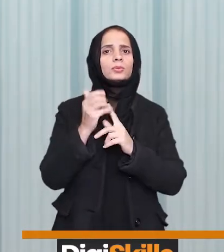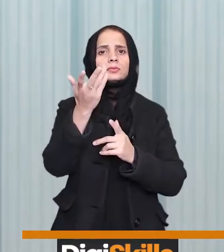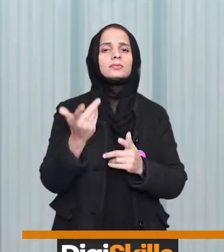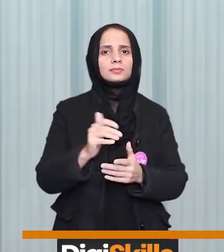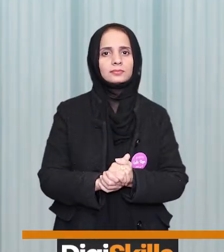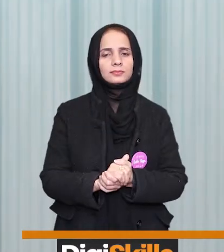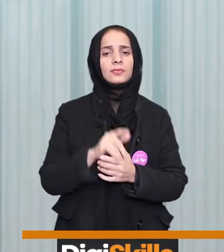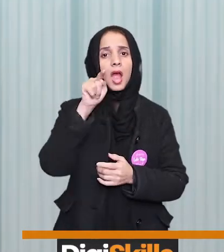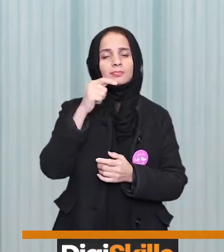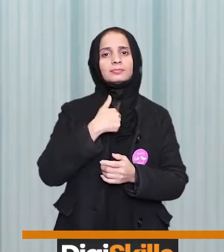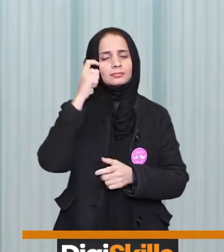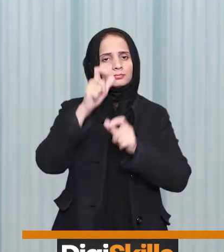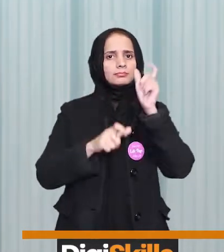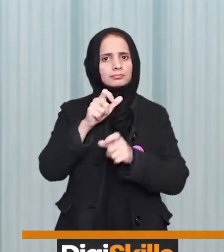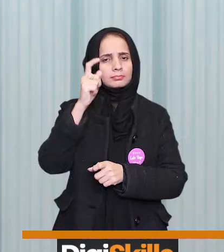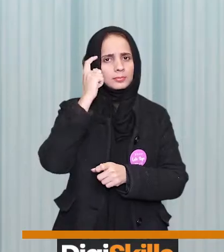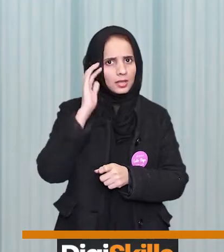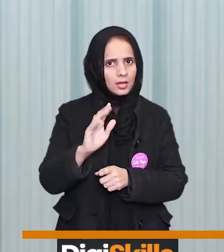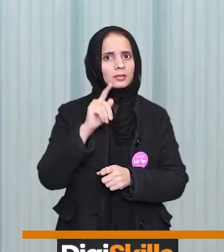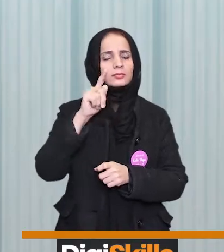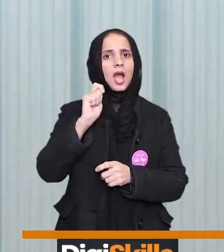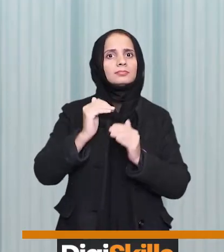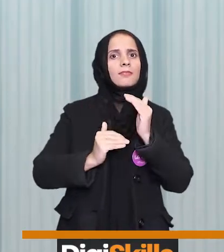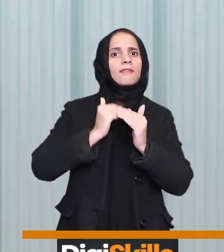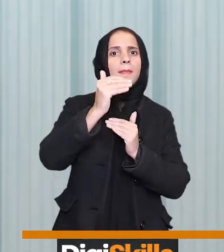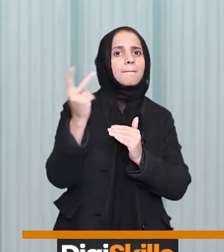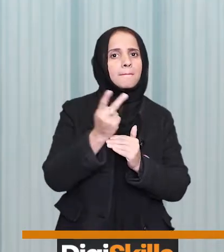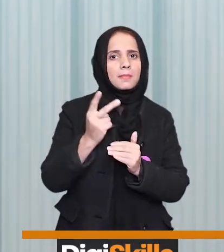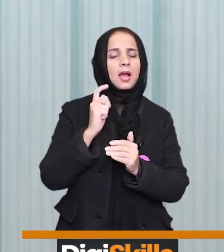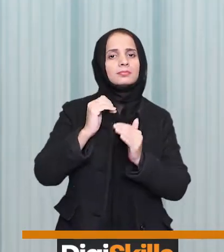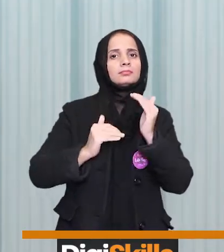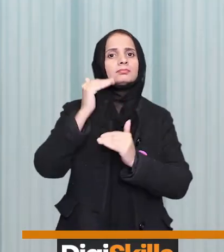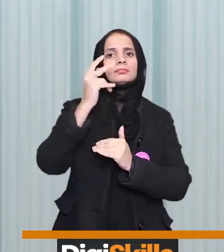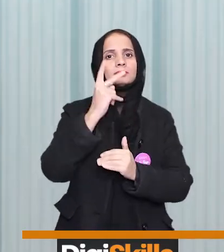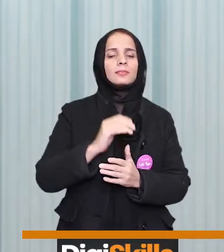Because, only if you know your worth, you will charge price as your worth.